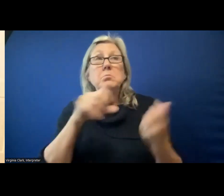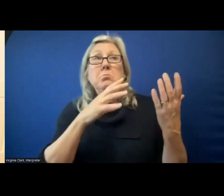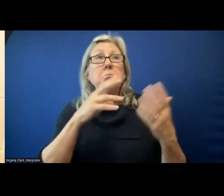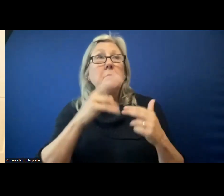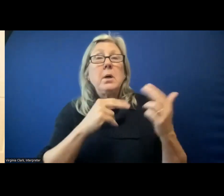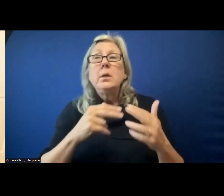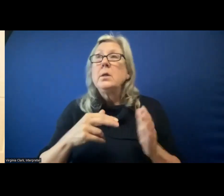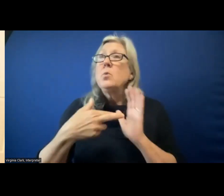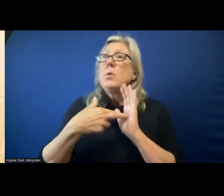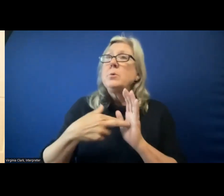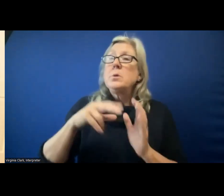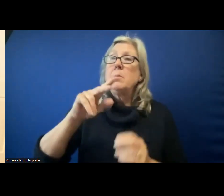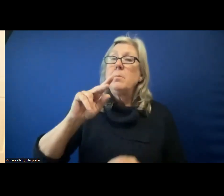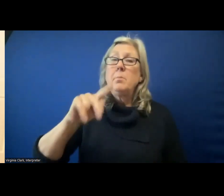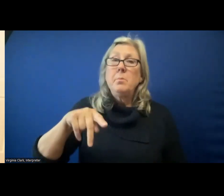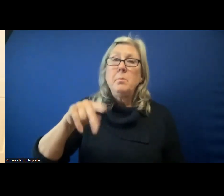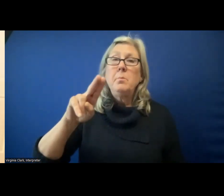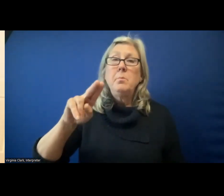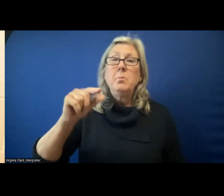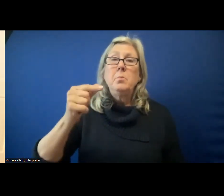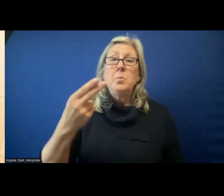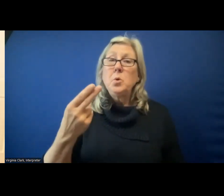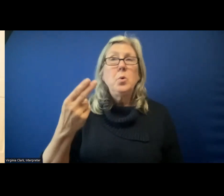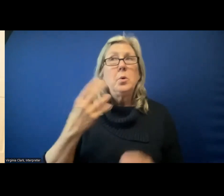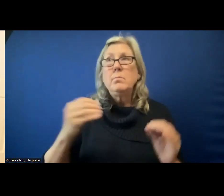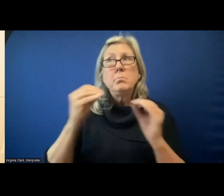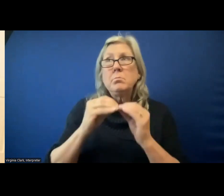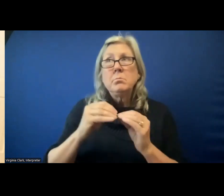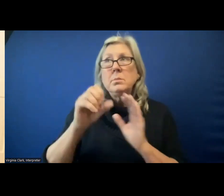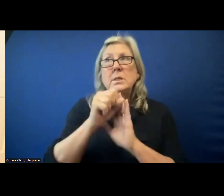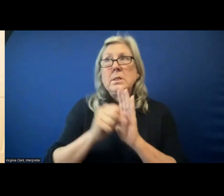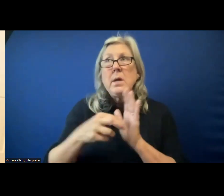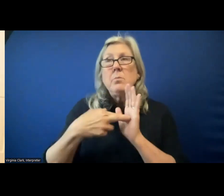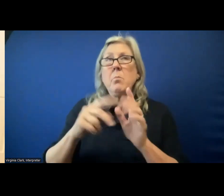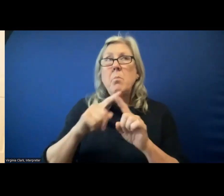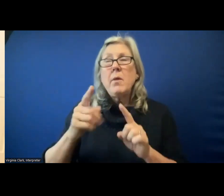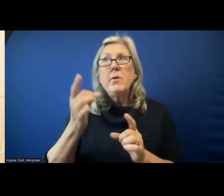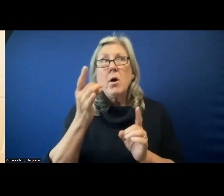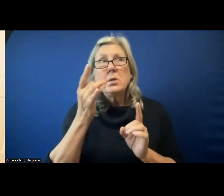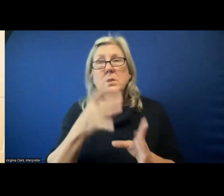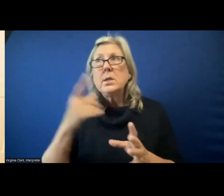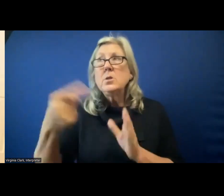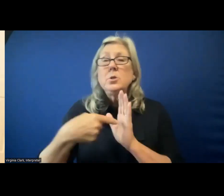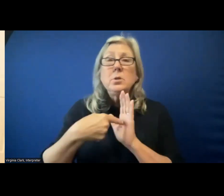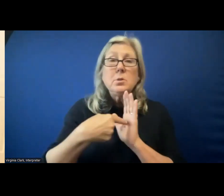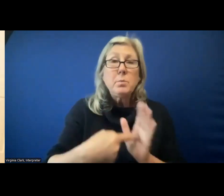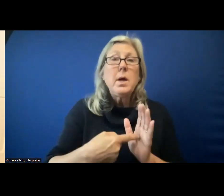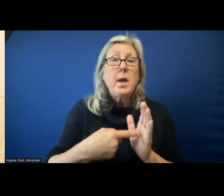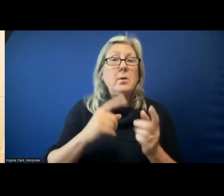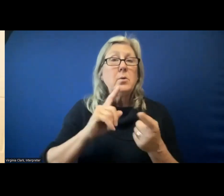Pugh is no longer a state member, but the hostility she displayed that day persists